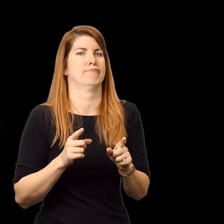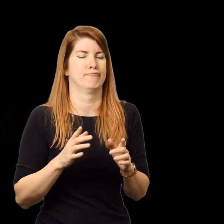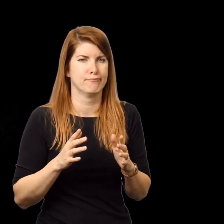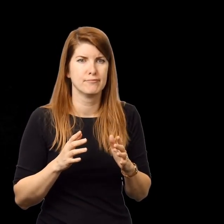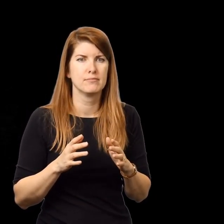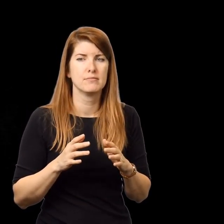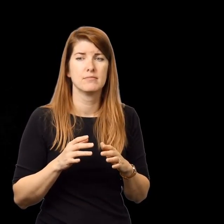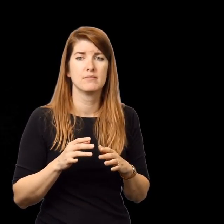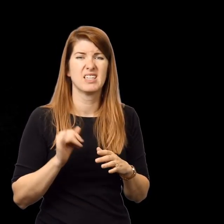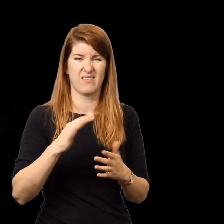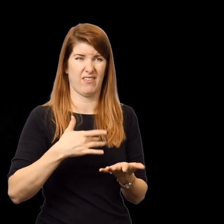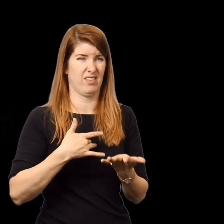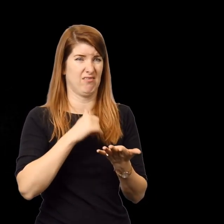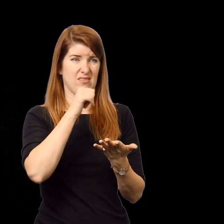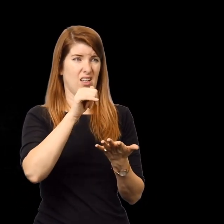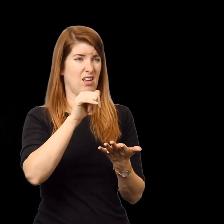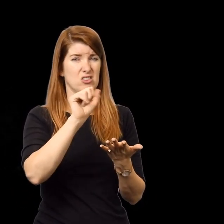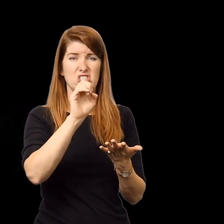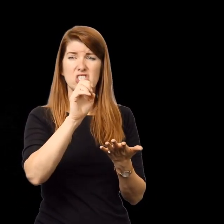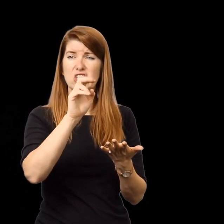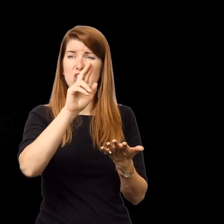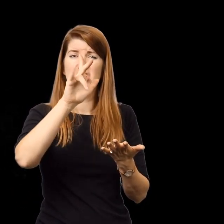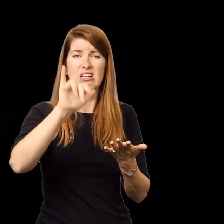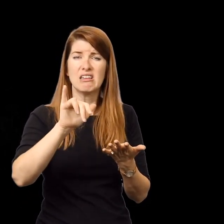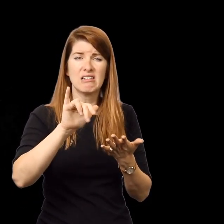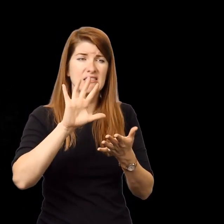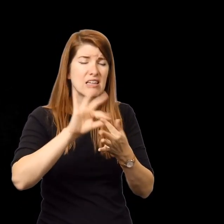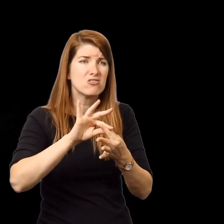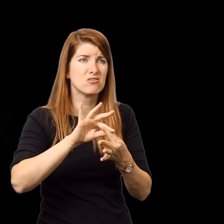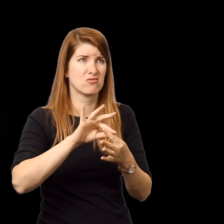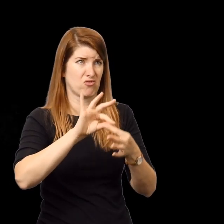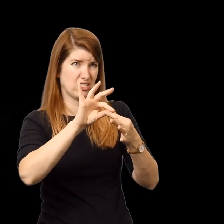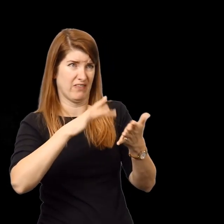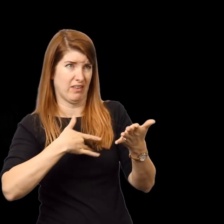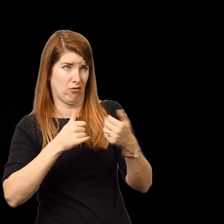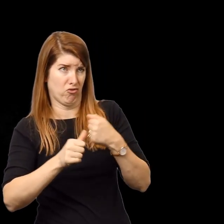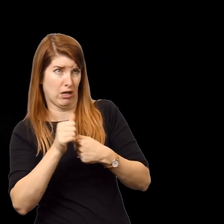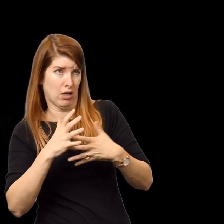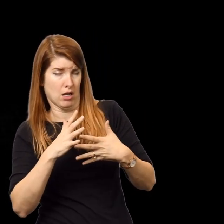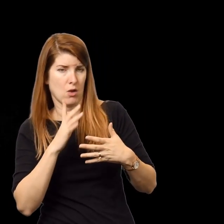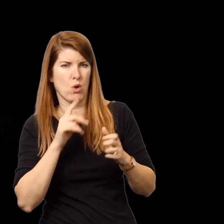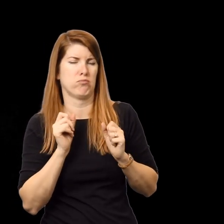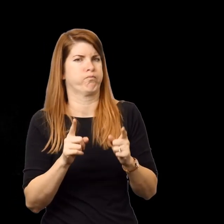If I don't feel securely attached, and relationships feel threatening, I'm going to act out.